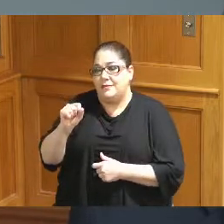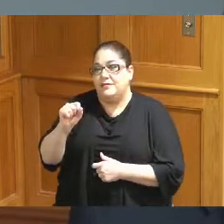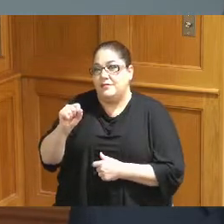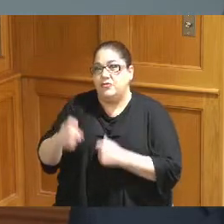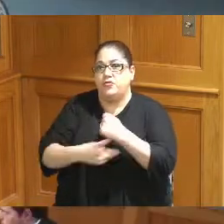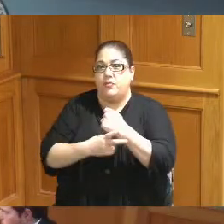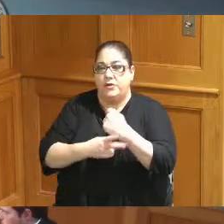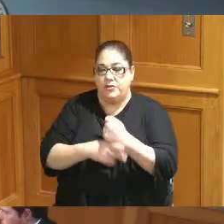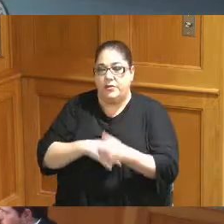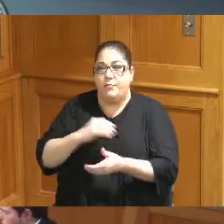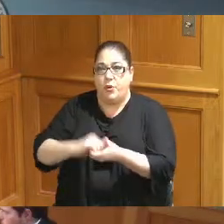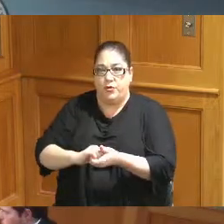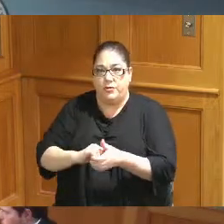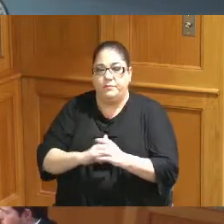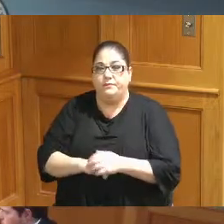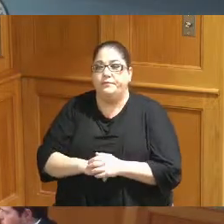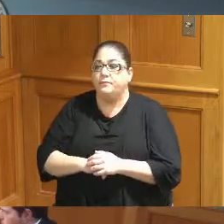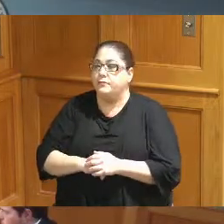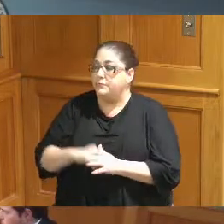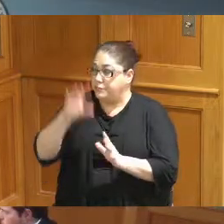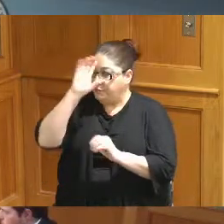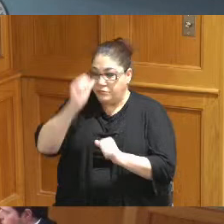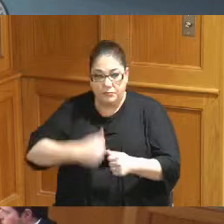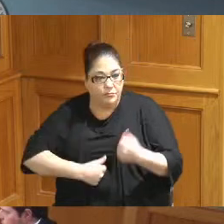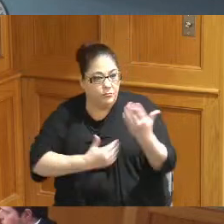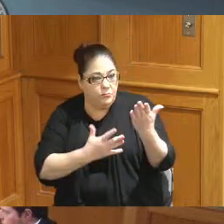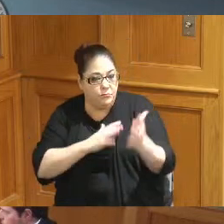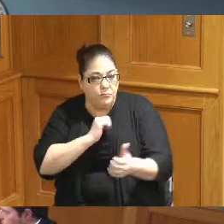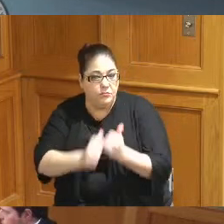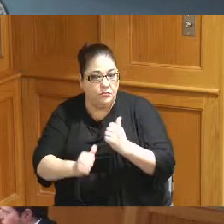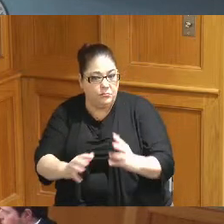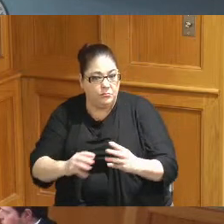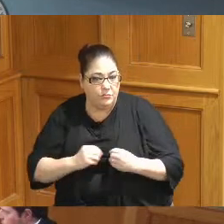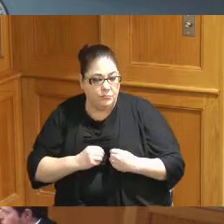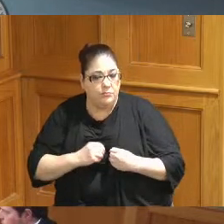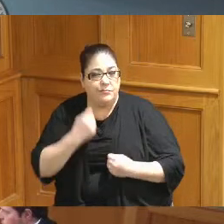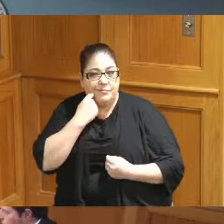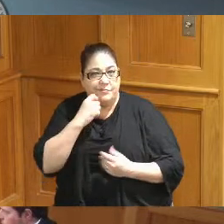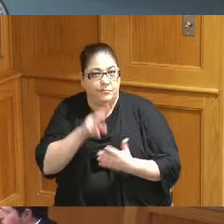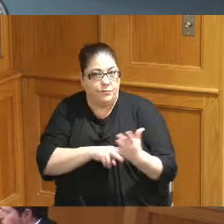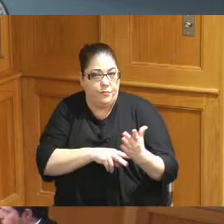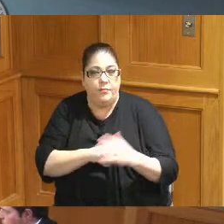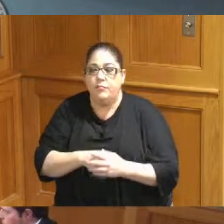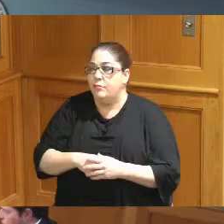I'll make a motion to pass the resolution read by the Administrator second